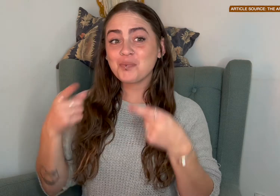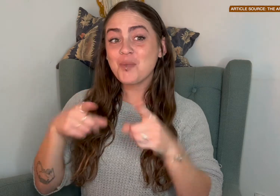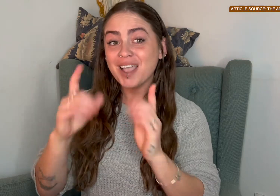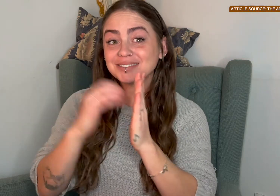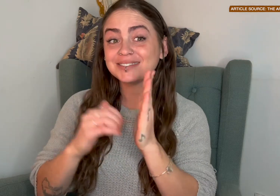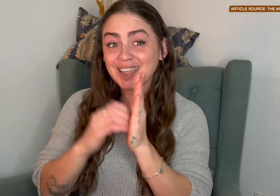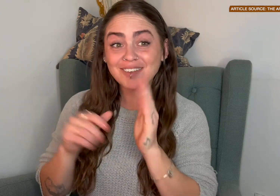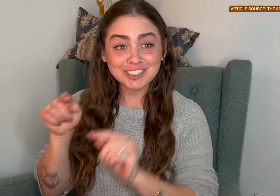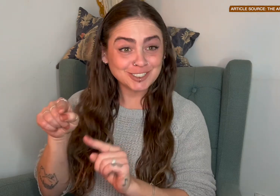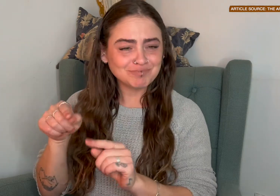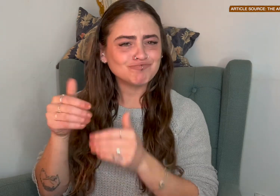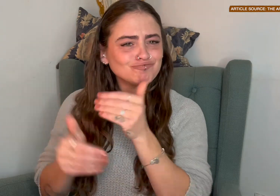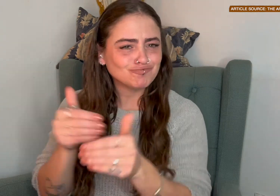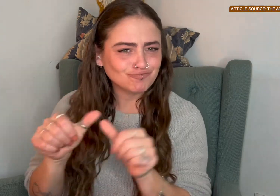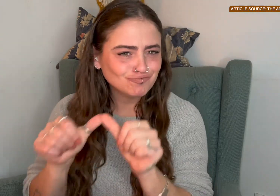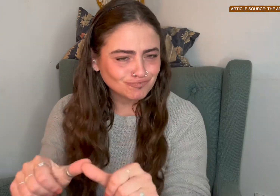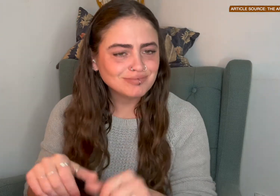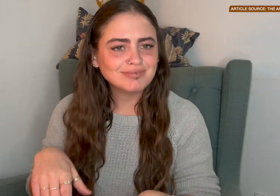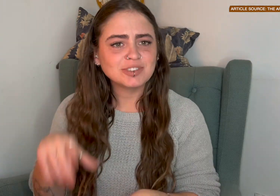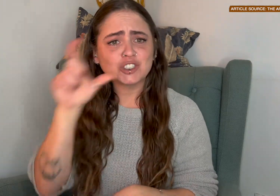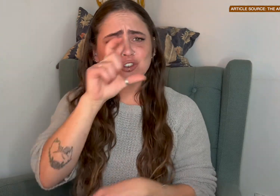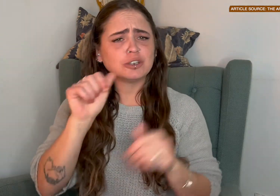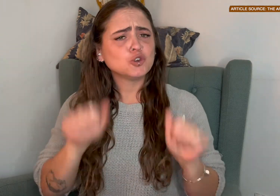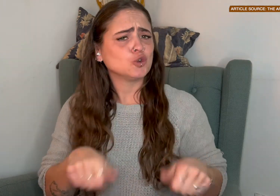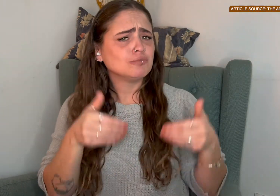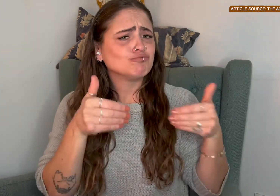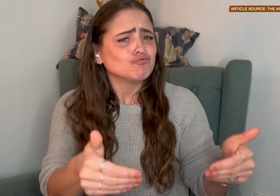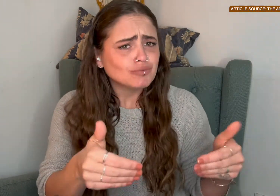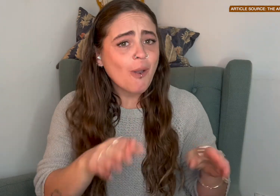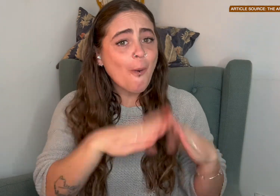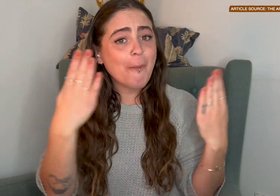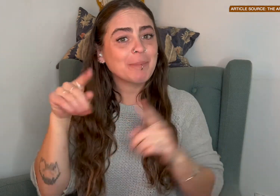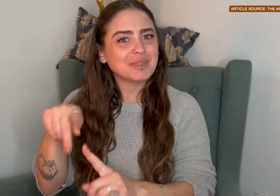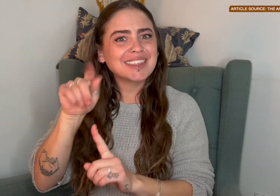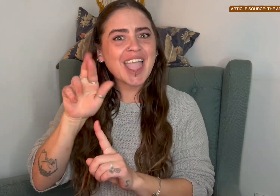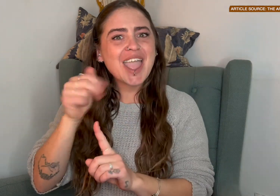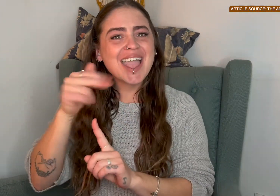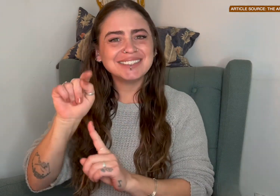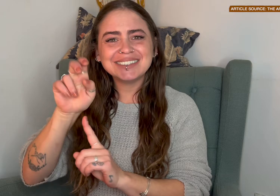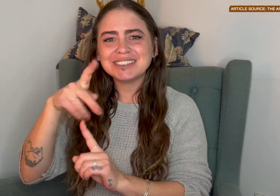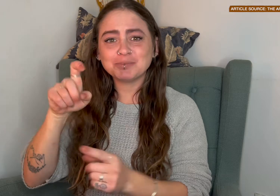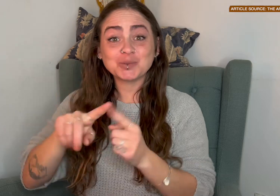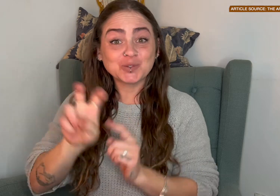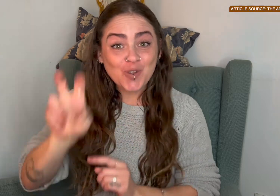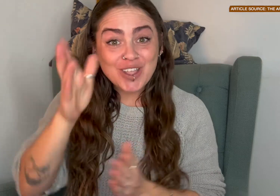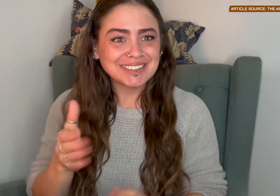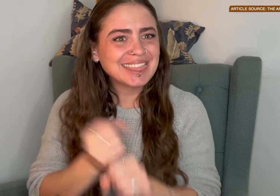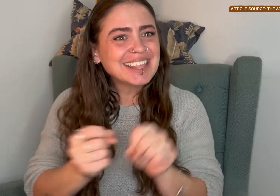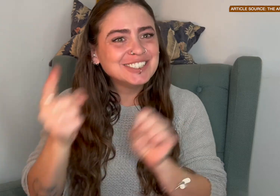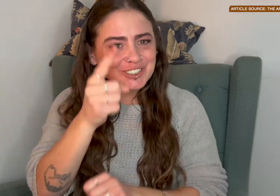While excavations continue, Turkey could open Karahan Tepe to tourists next year,